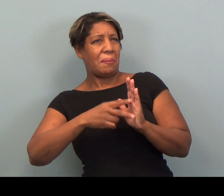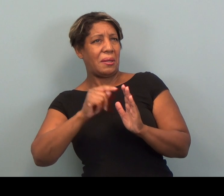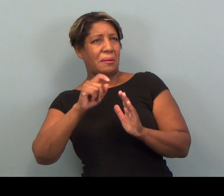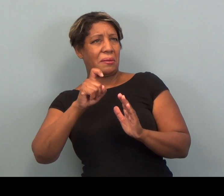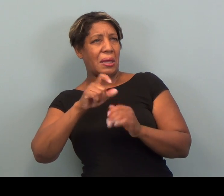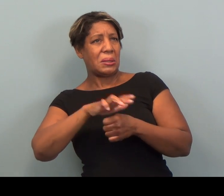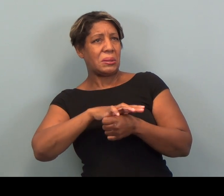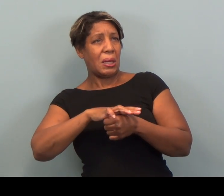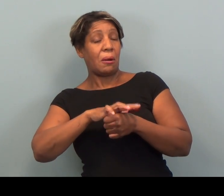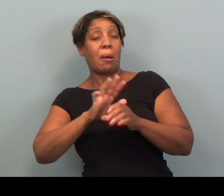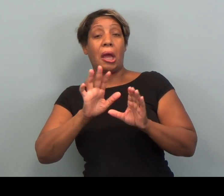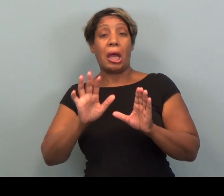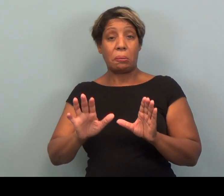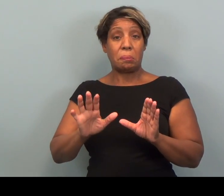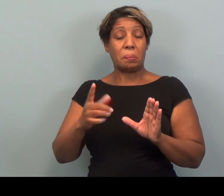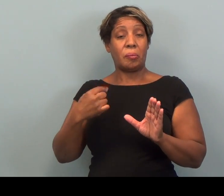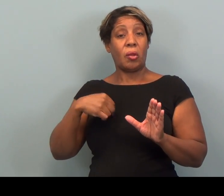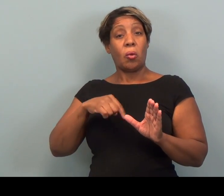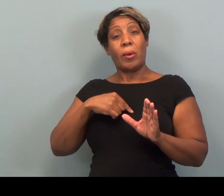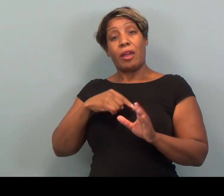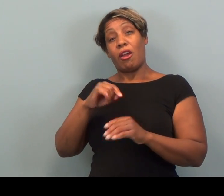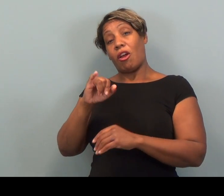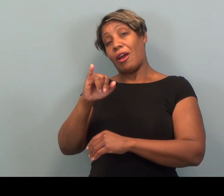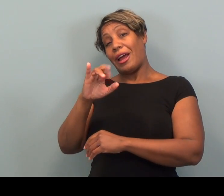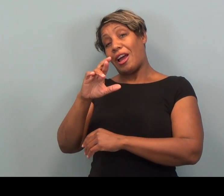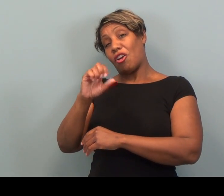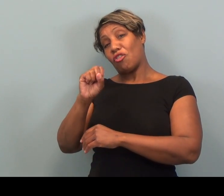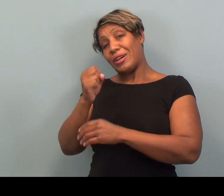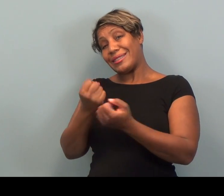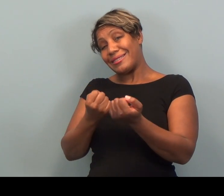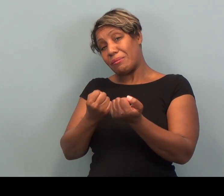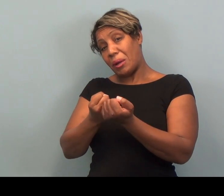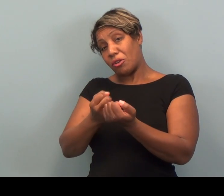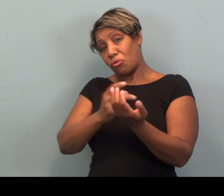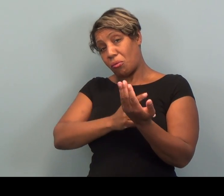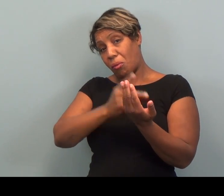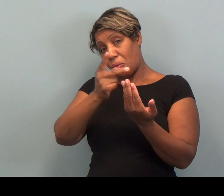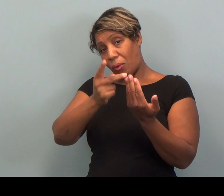Well, we are a IRS sponsored program